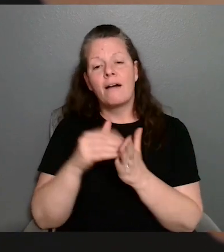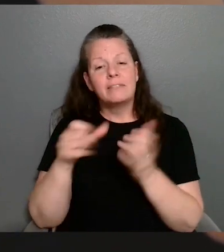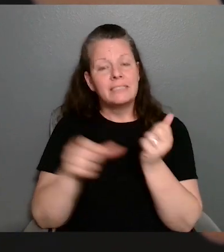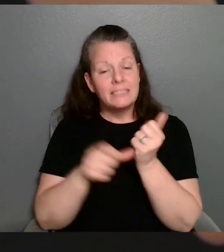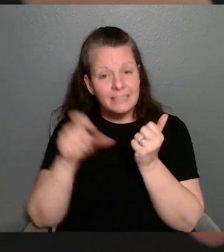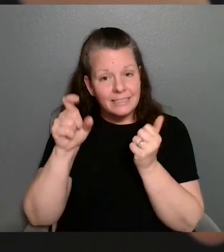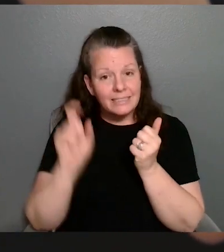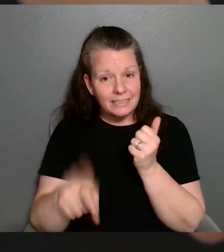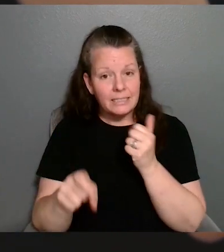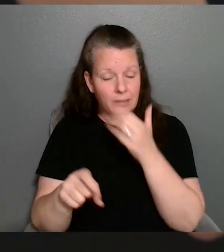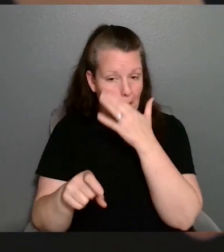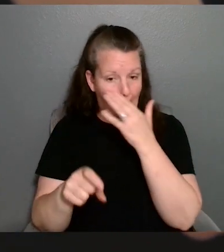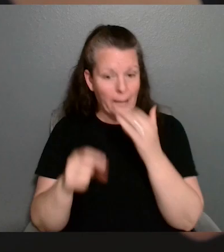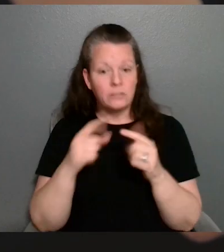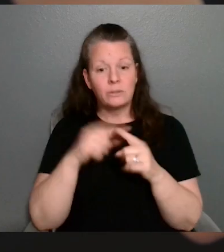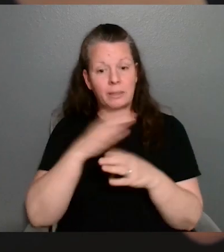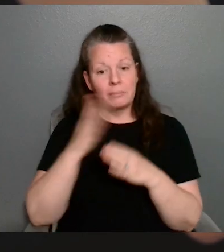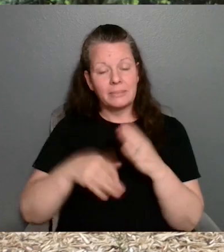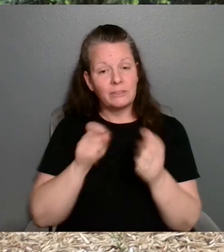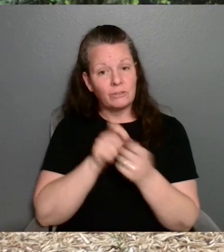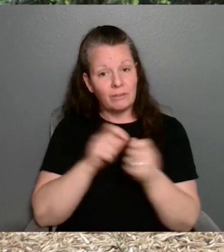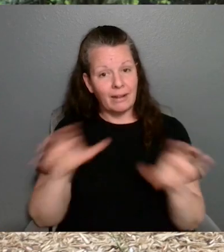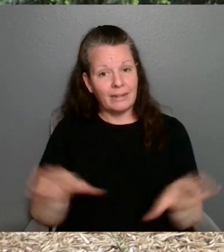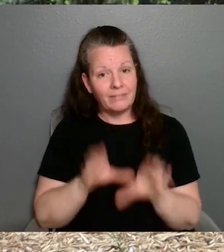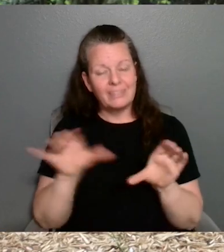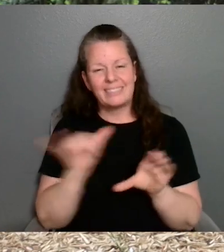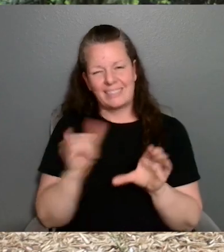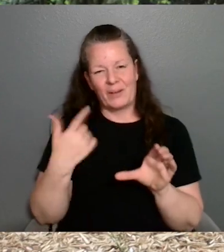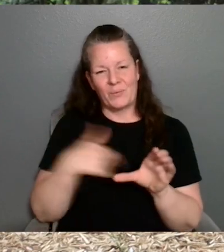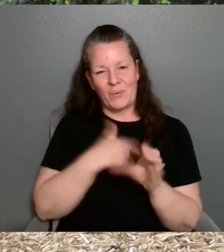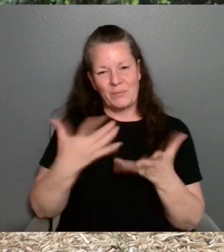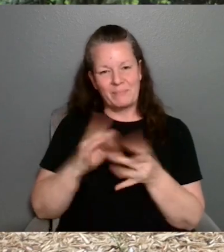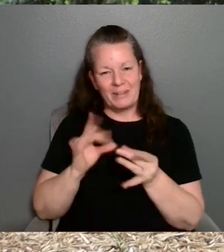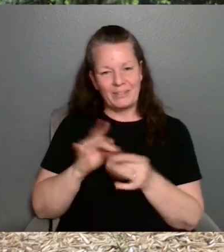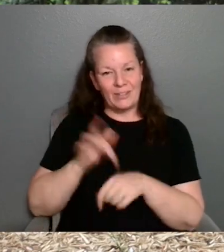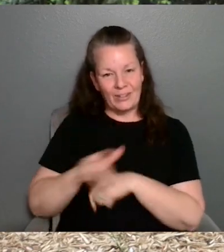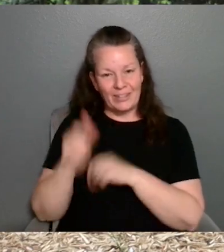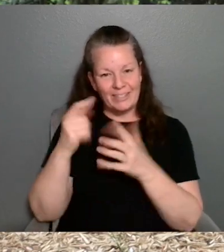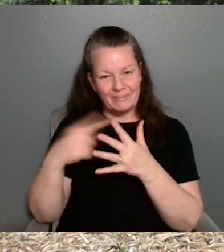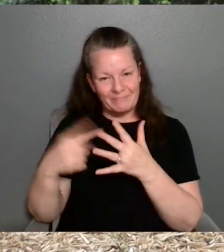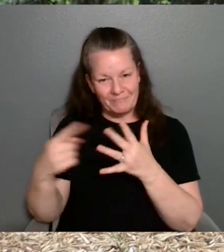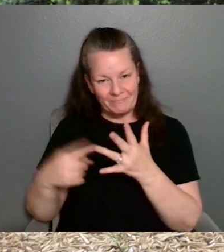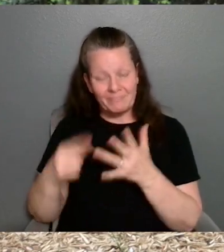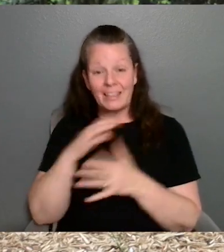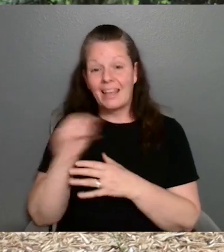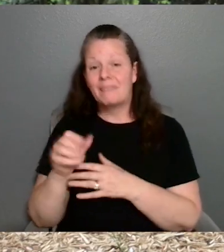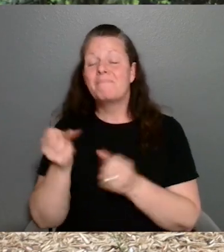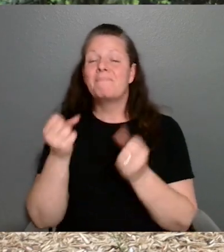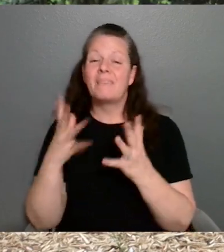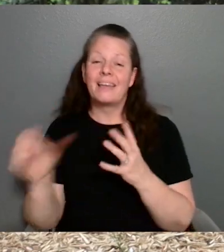and how much assistance they need to complete certain activities like the ones we mentioned here, as well as many other